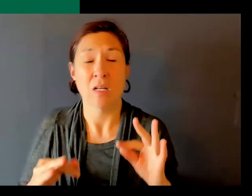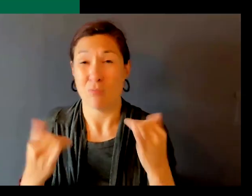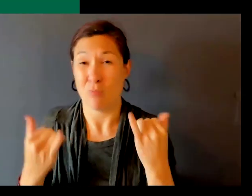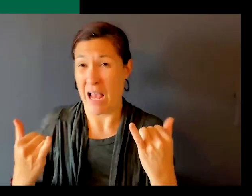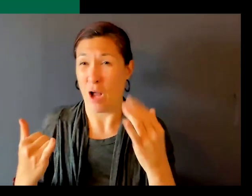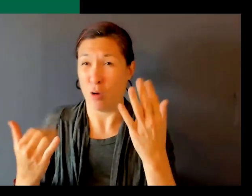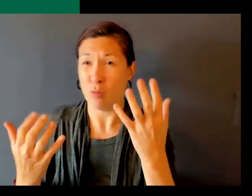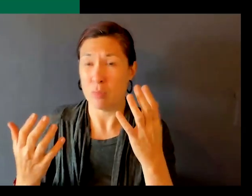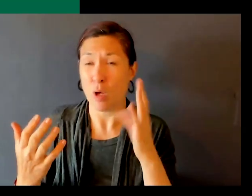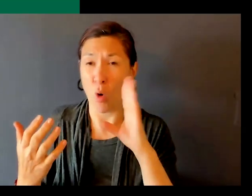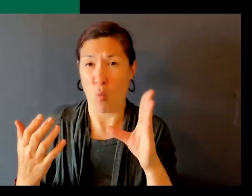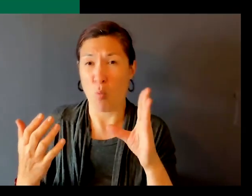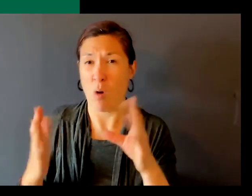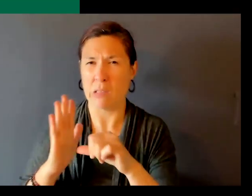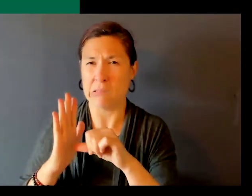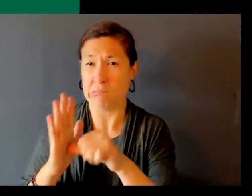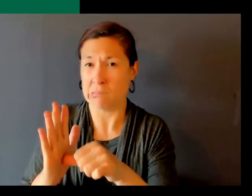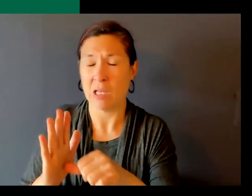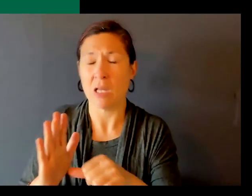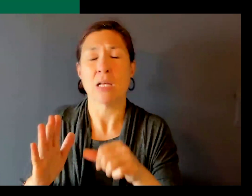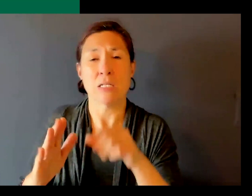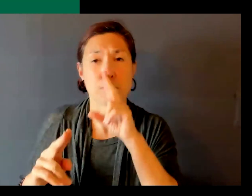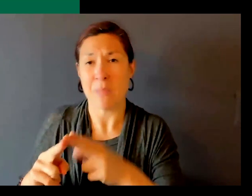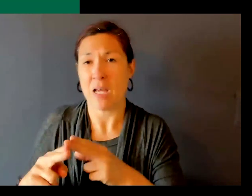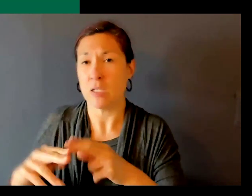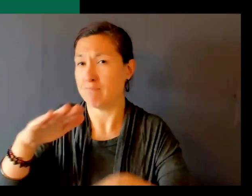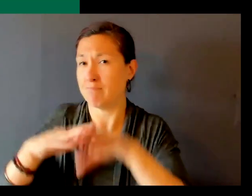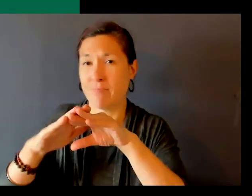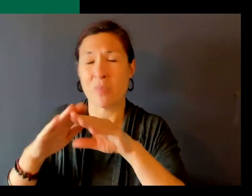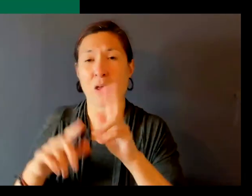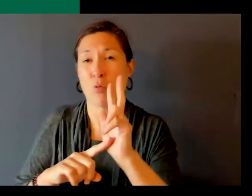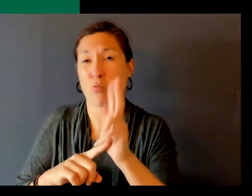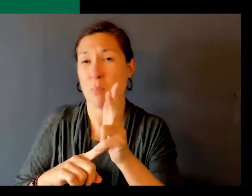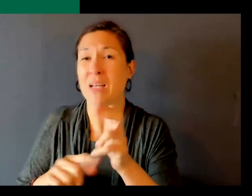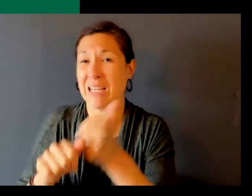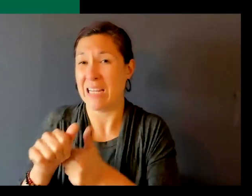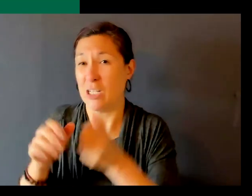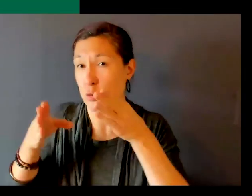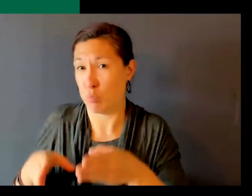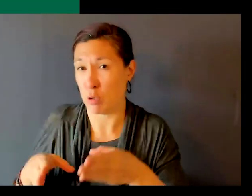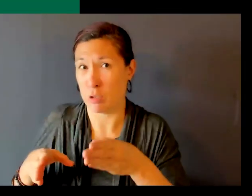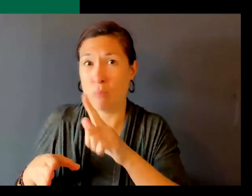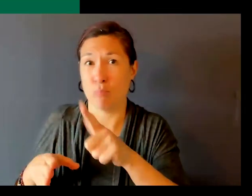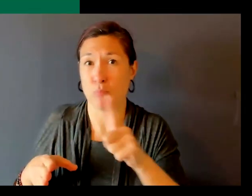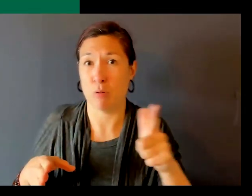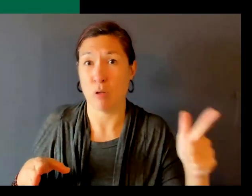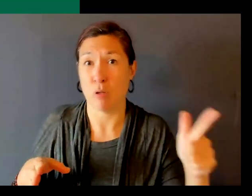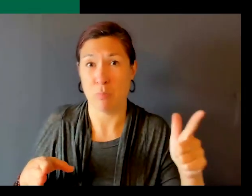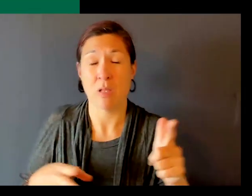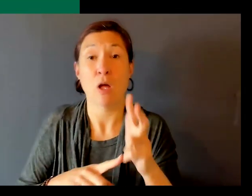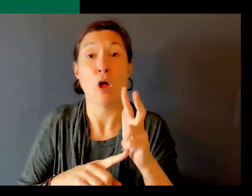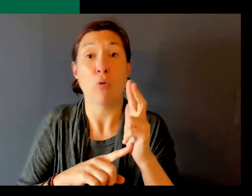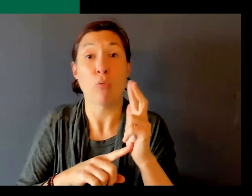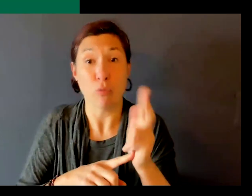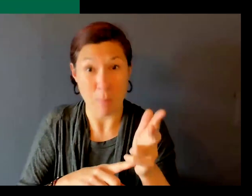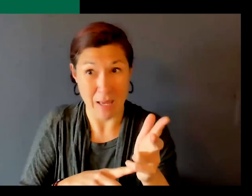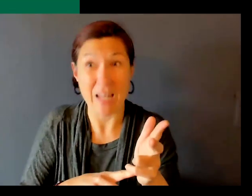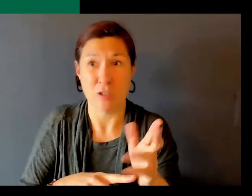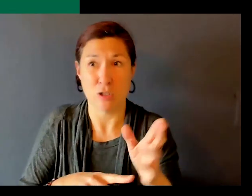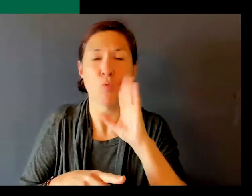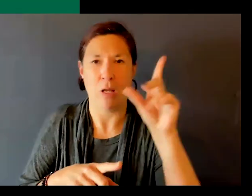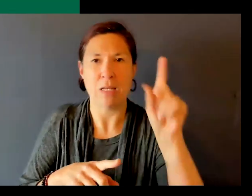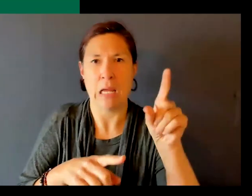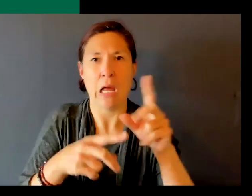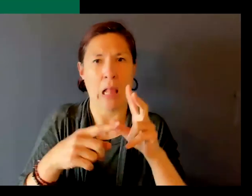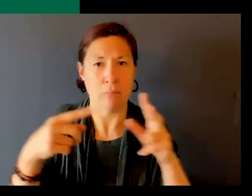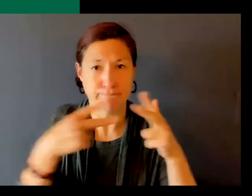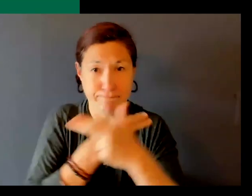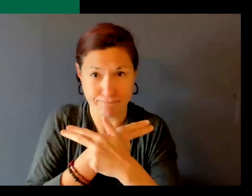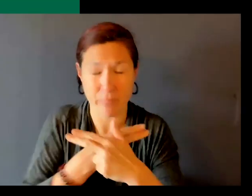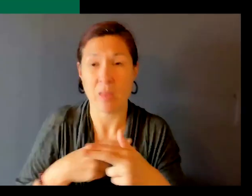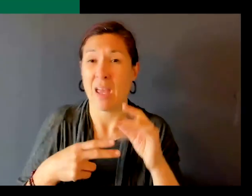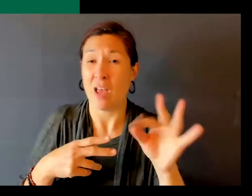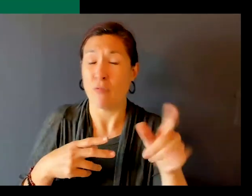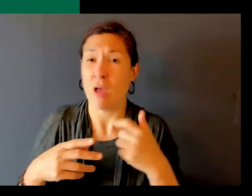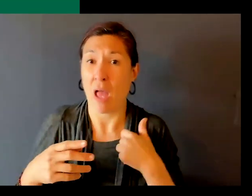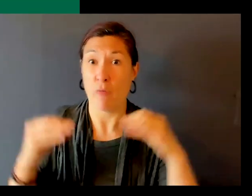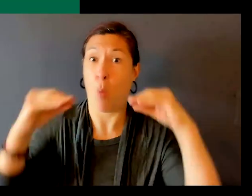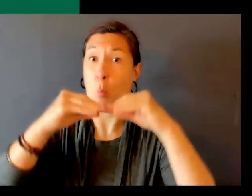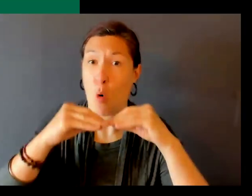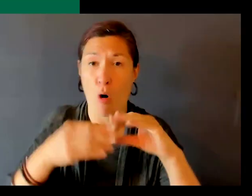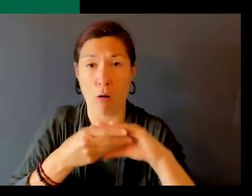So, can we go quickly through these, and we'll just have our interpreters each give an introduction. Maybe we can start with, uhm, with Mandarin.